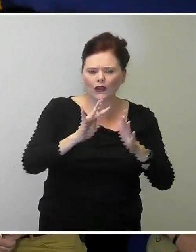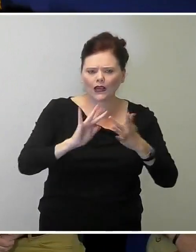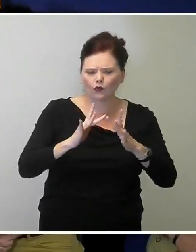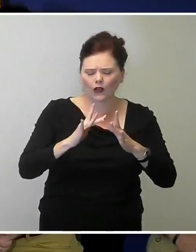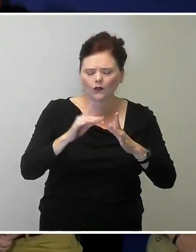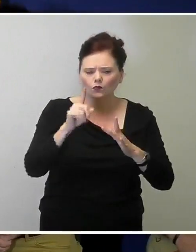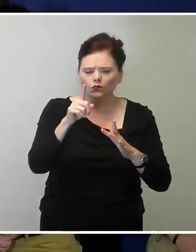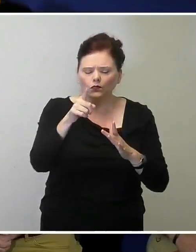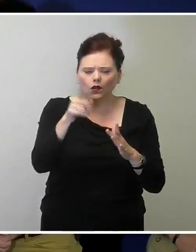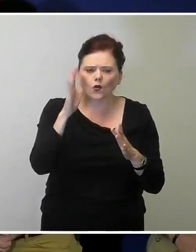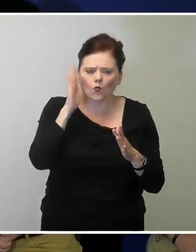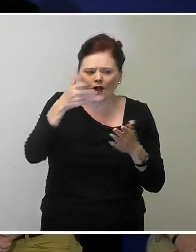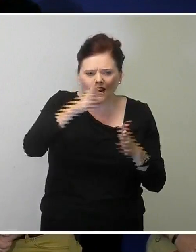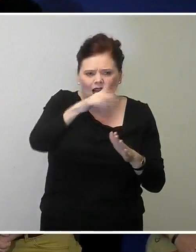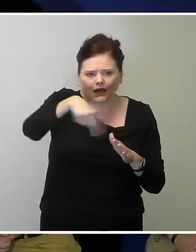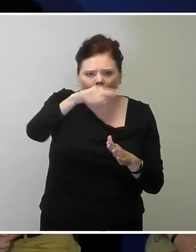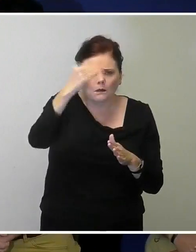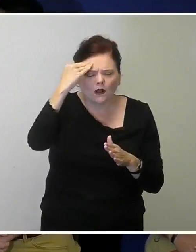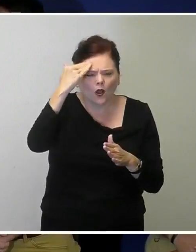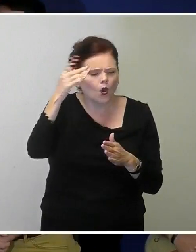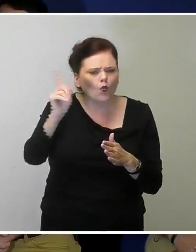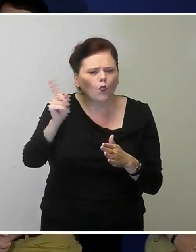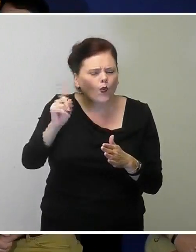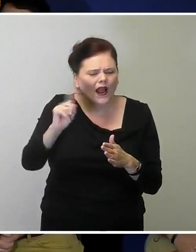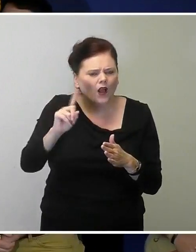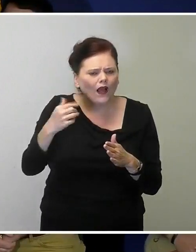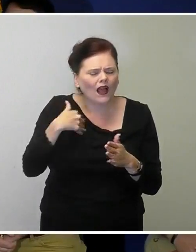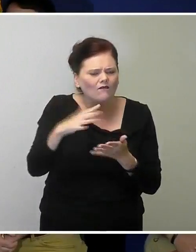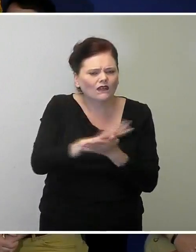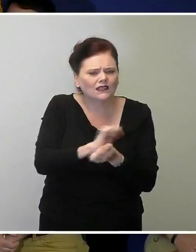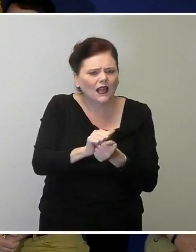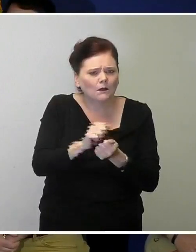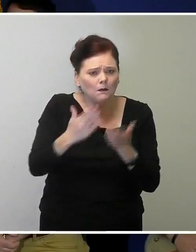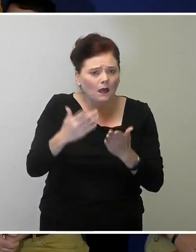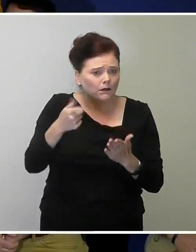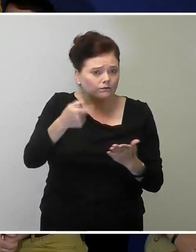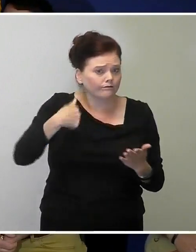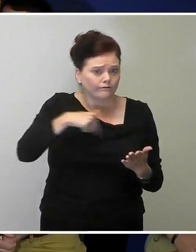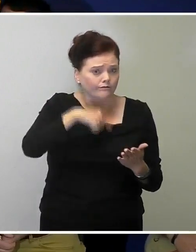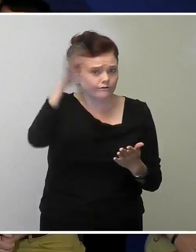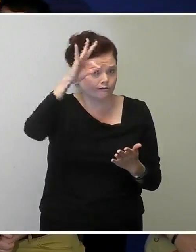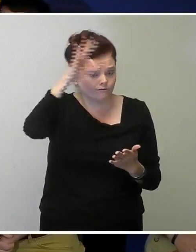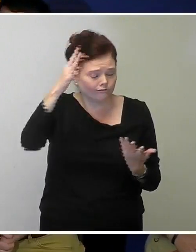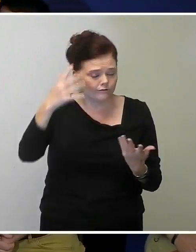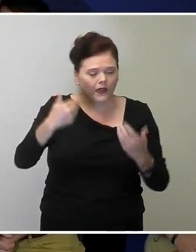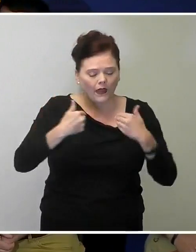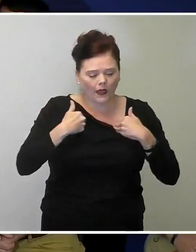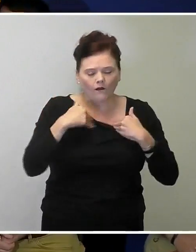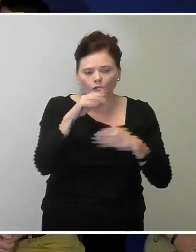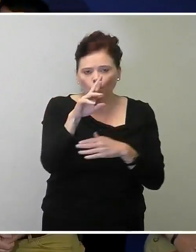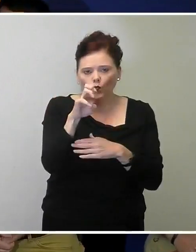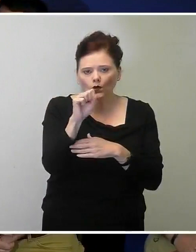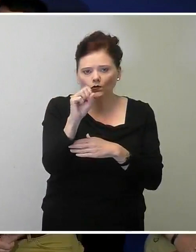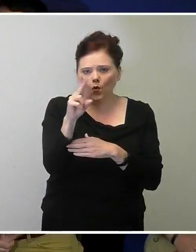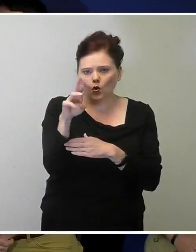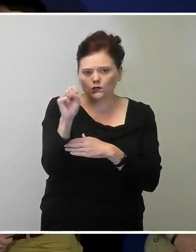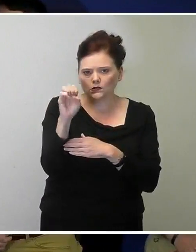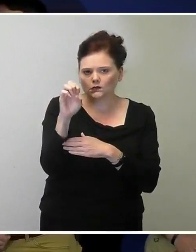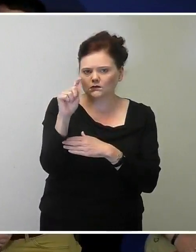THERE'S AN EXPLANATION THAT TELLS YOU HOW TO SUBMIT THAT. IT LETS US KNOW WHERE POCKETS OF DAMAGE ARE ARE WE MIGHT NOT BE SEEING AT THIS TIME.